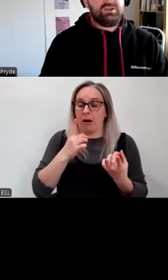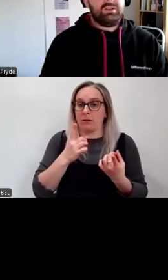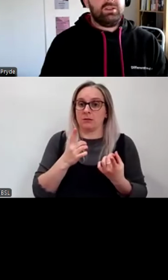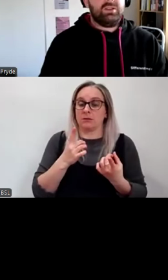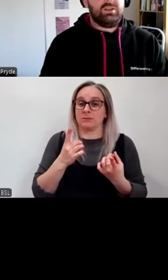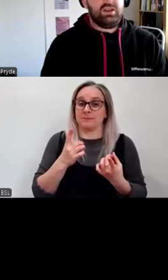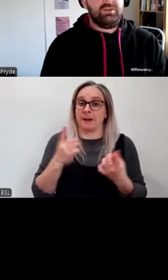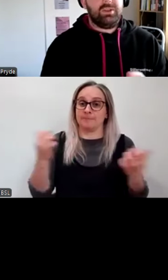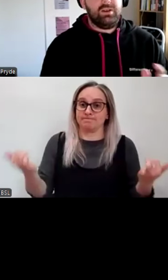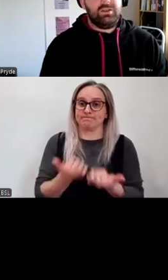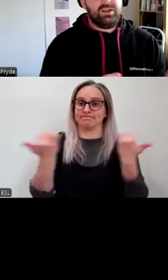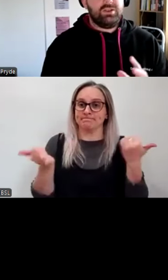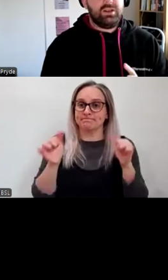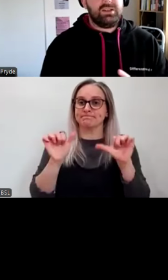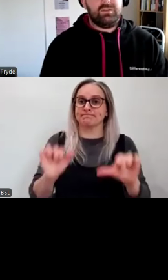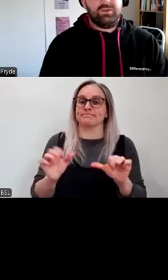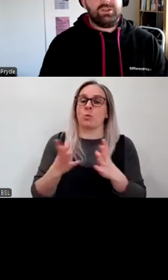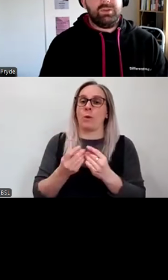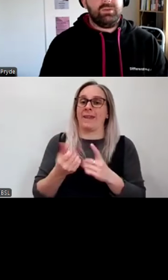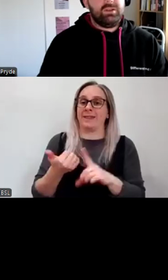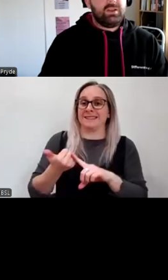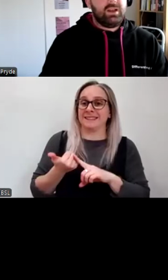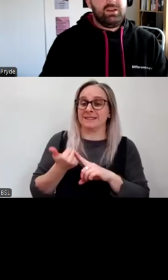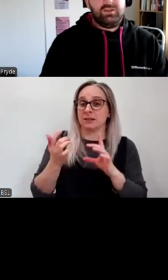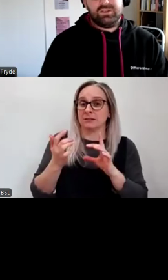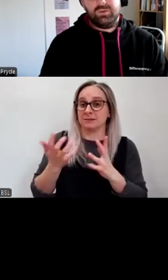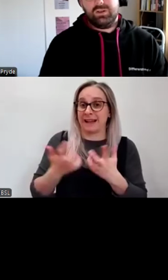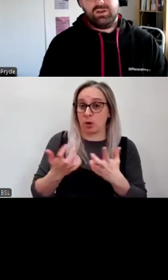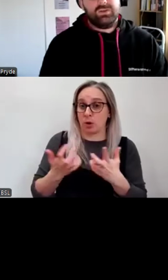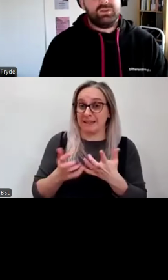Which leads to incomplete online journeys that force people to rely on support calls